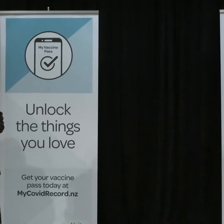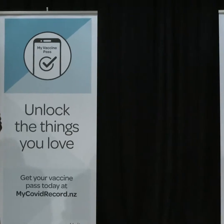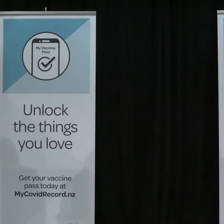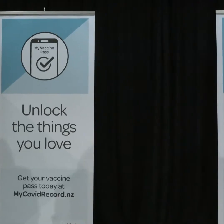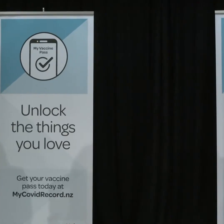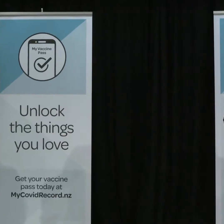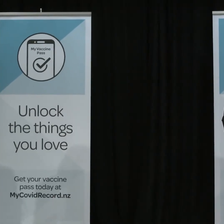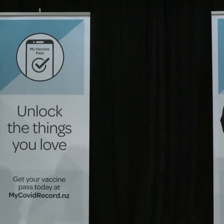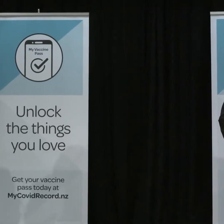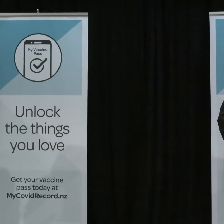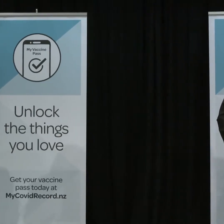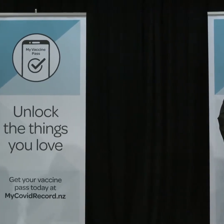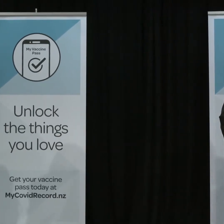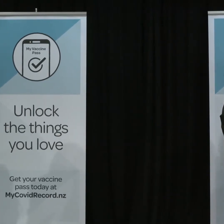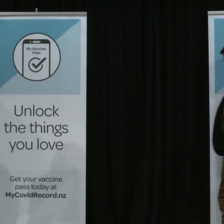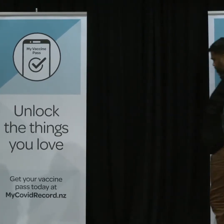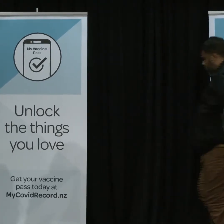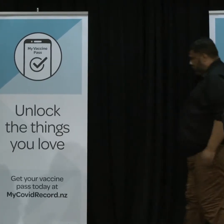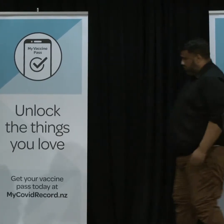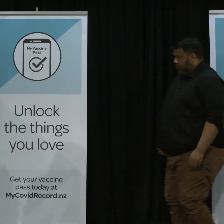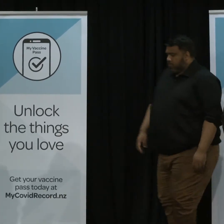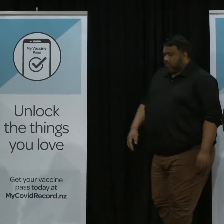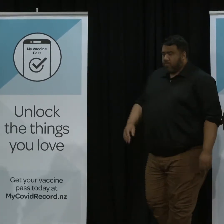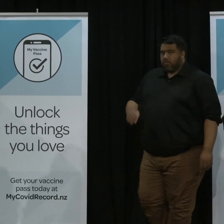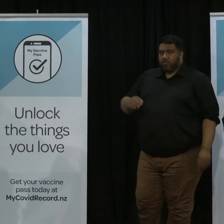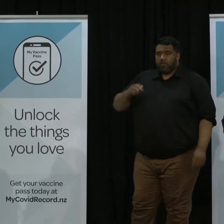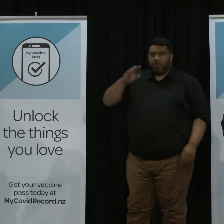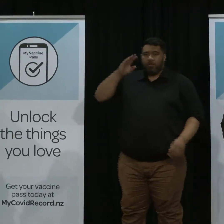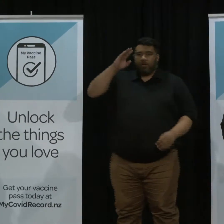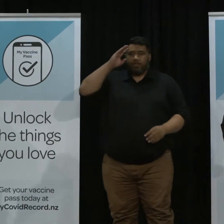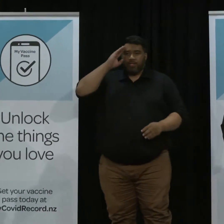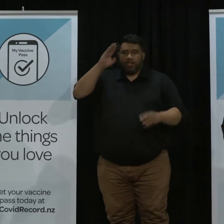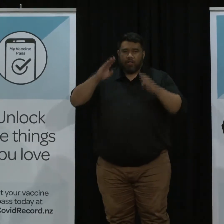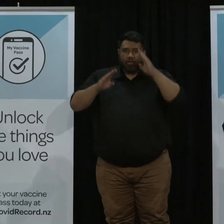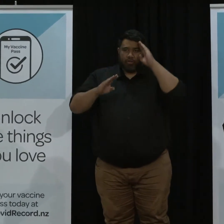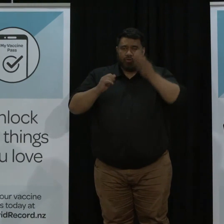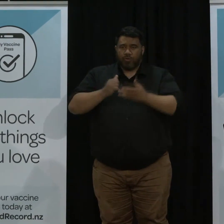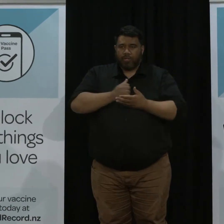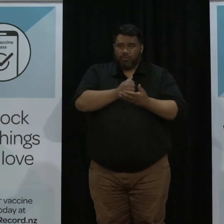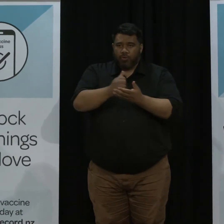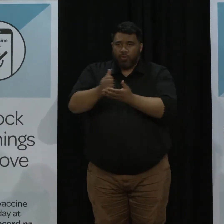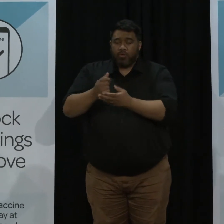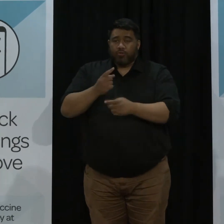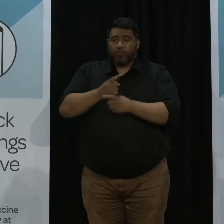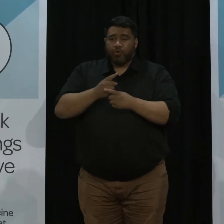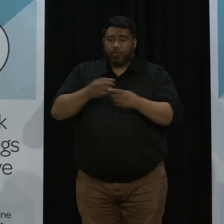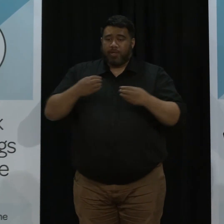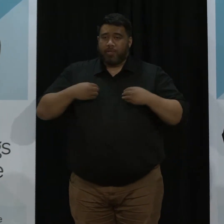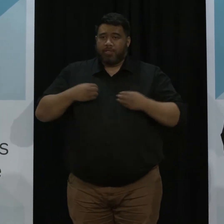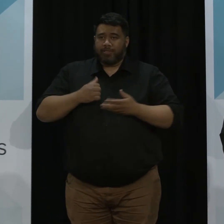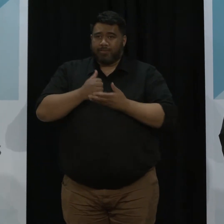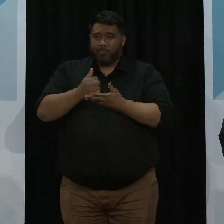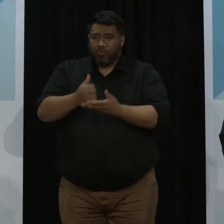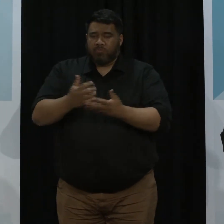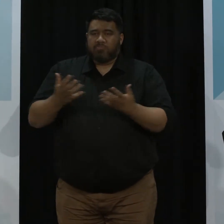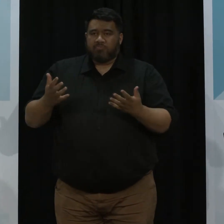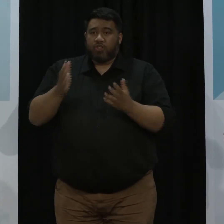economic support during this next phase. Thank you, Prime Minister.